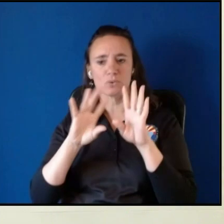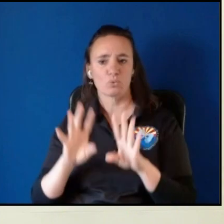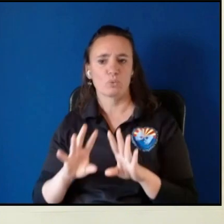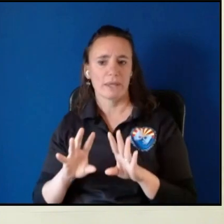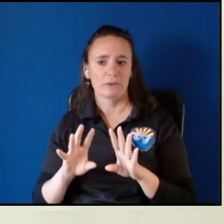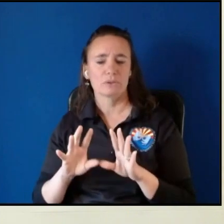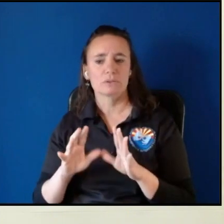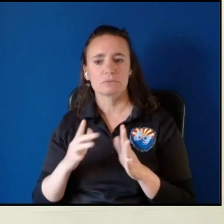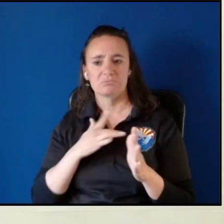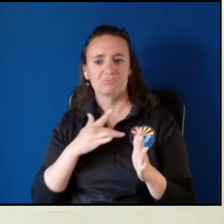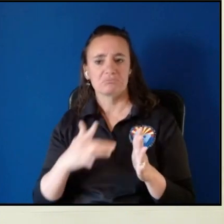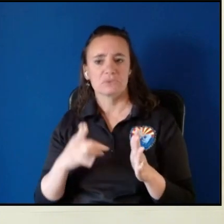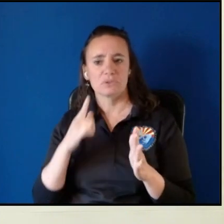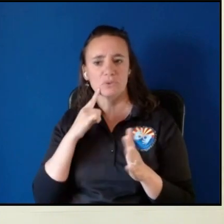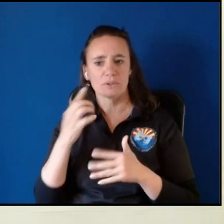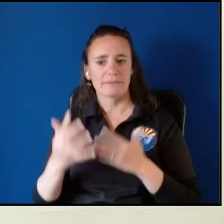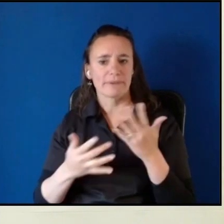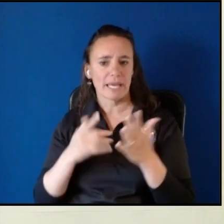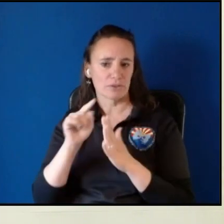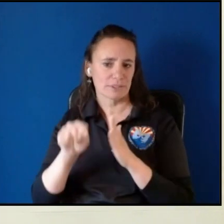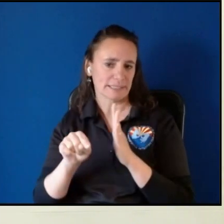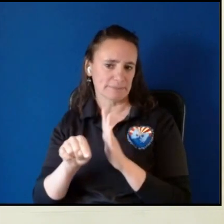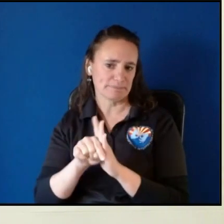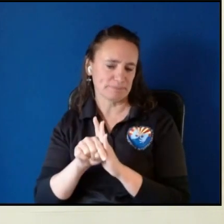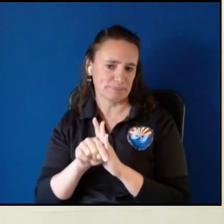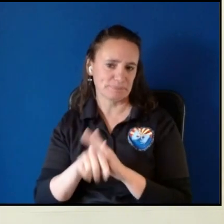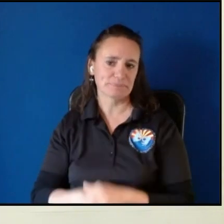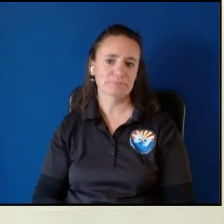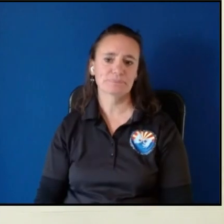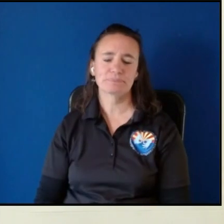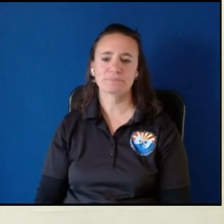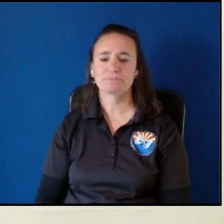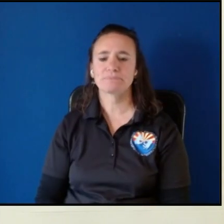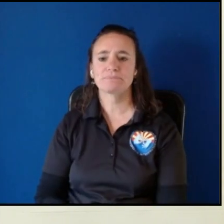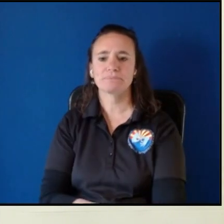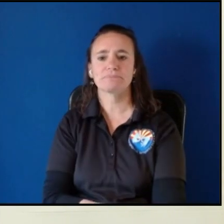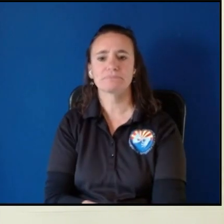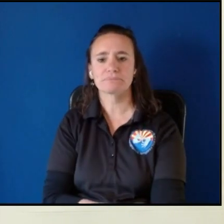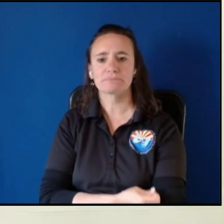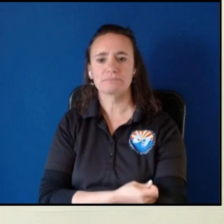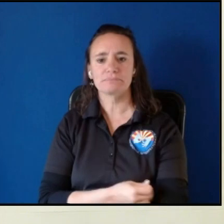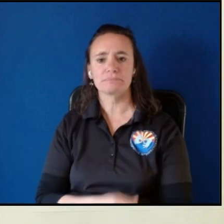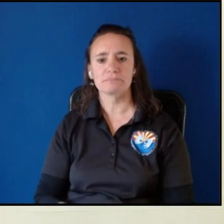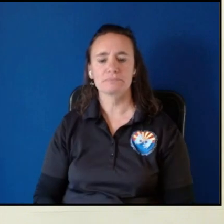So, let's move to the next slide.